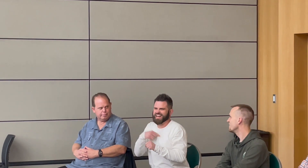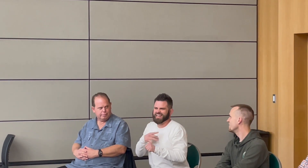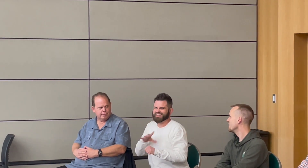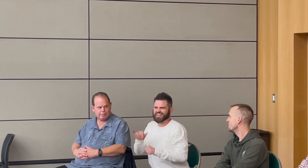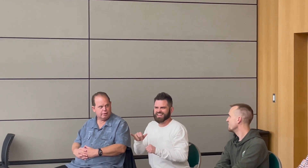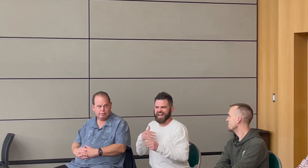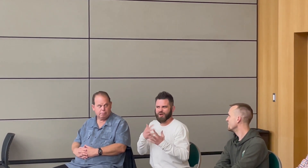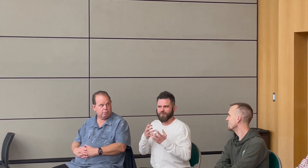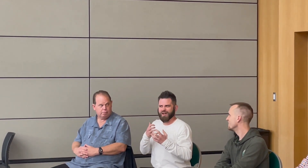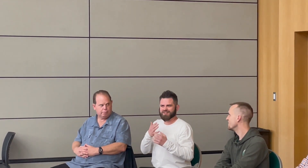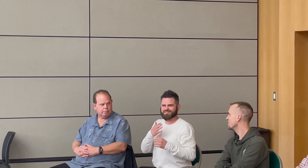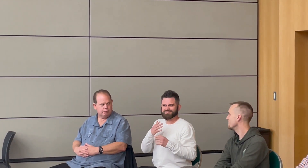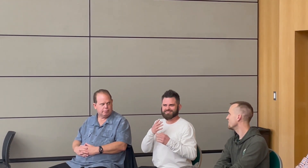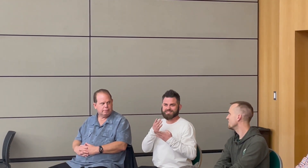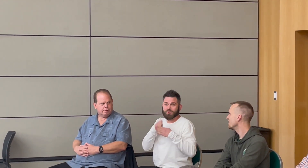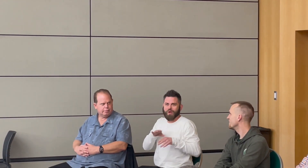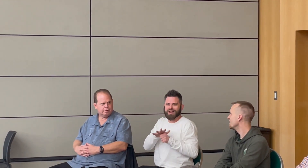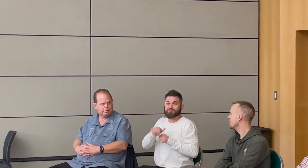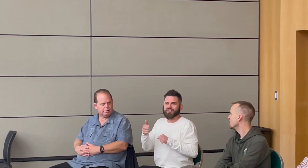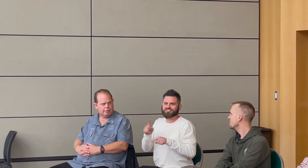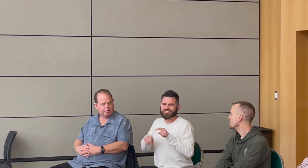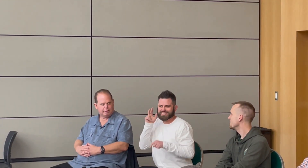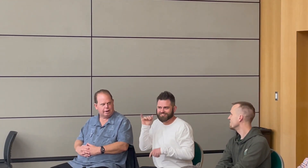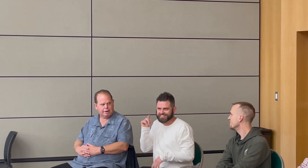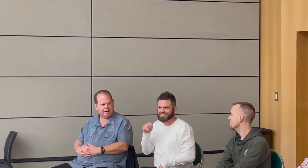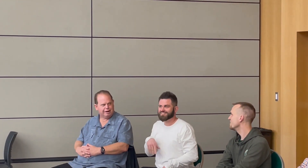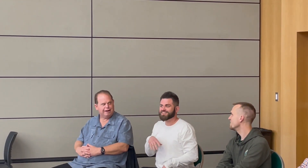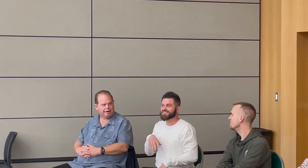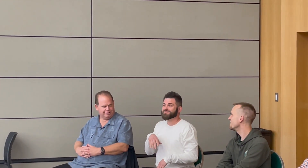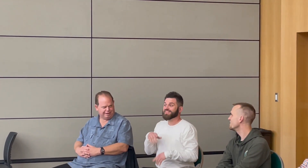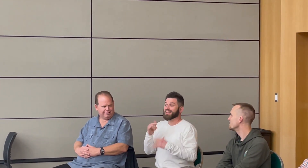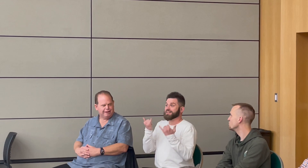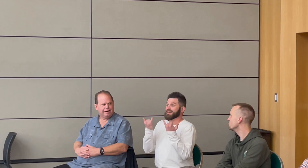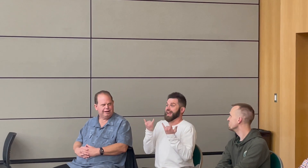so loud though that other people could hear it and I didn't like that I wanted it to be quiet enough